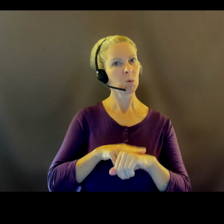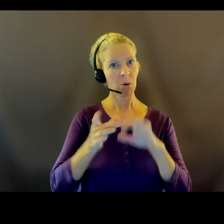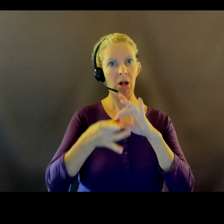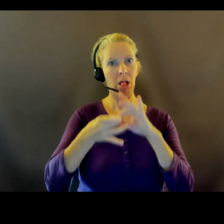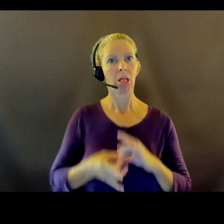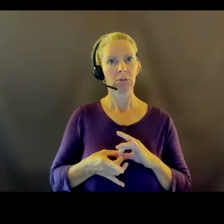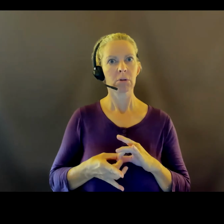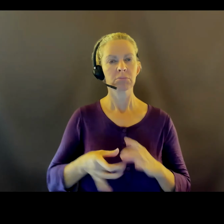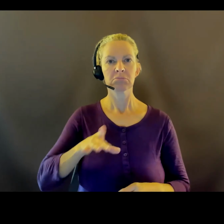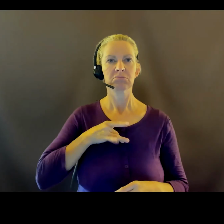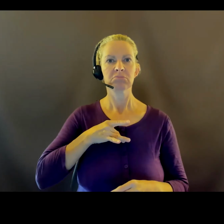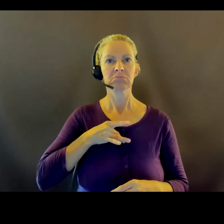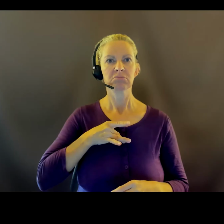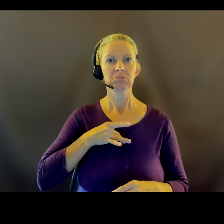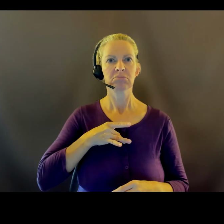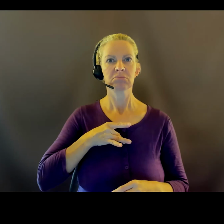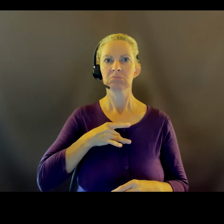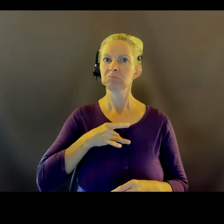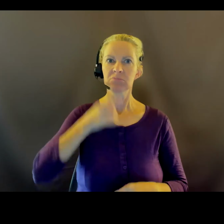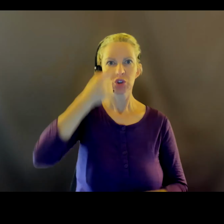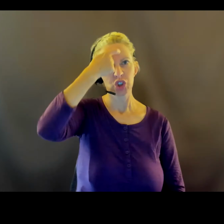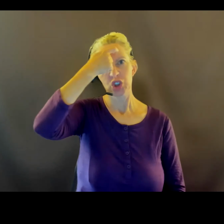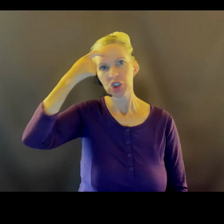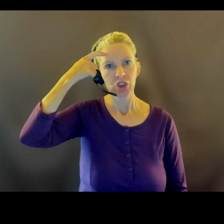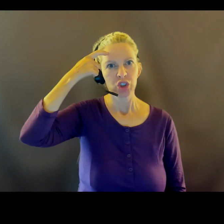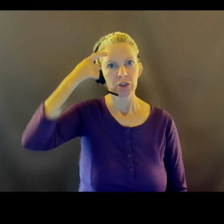It has informed so many of my decisions.